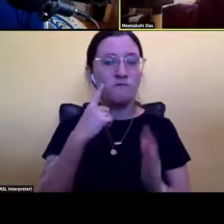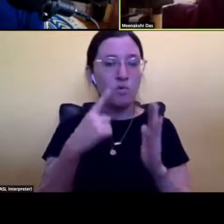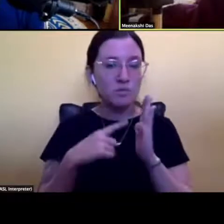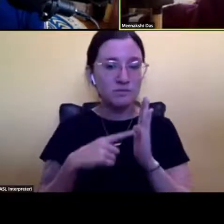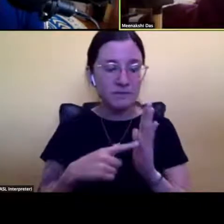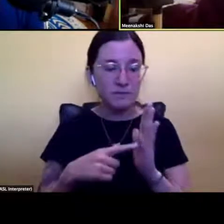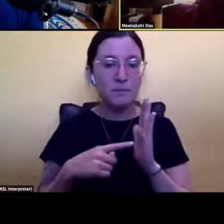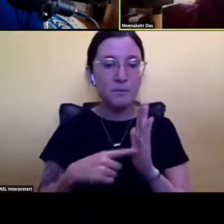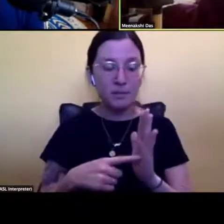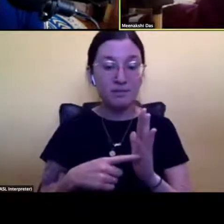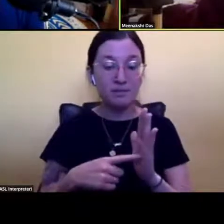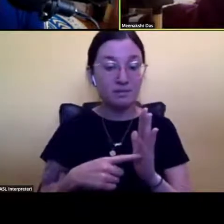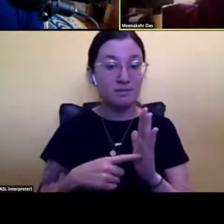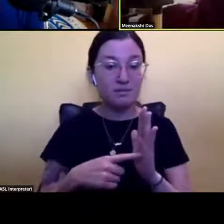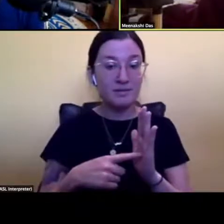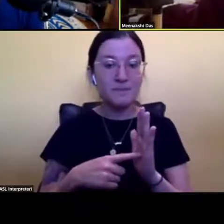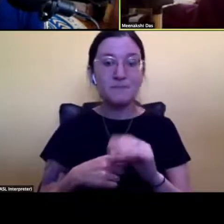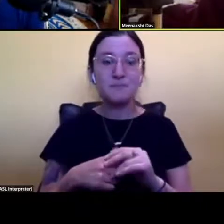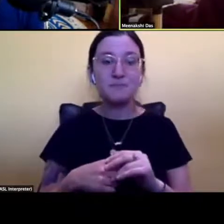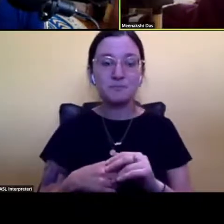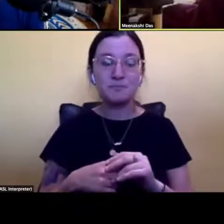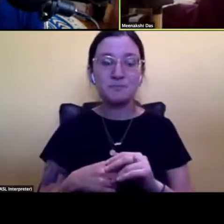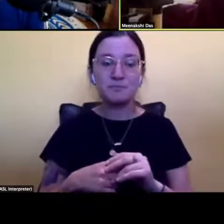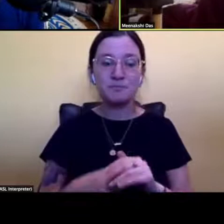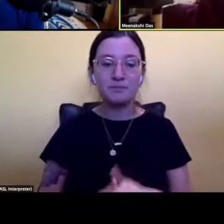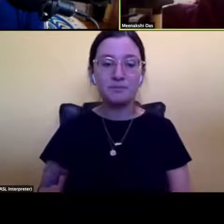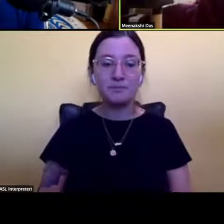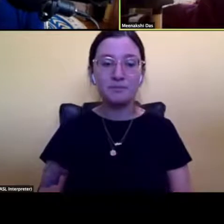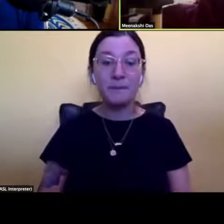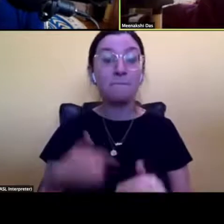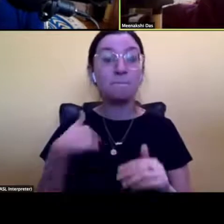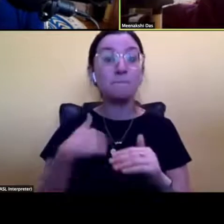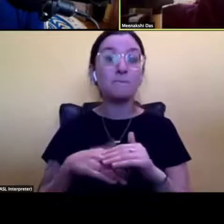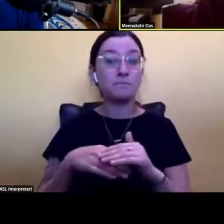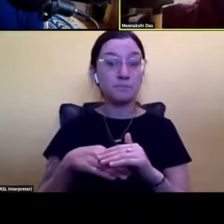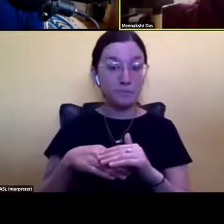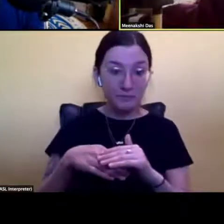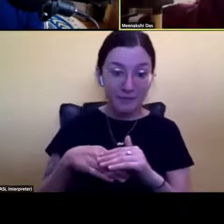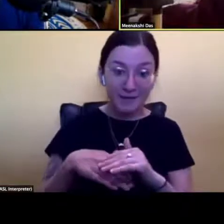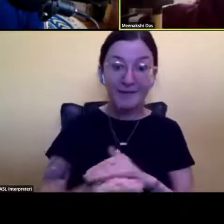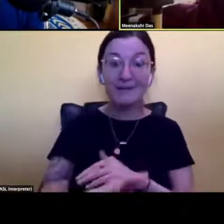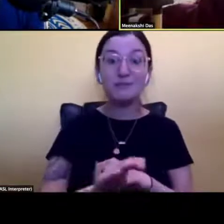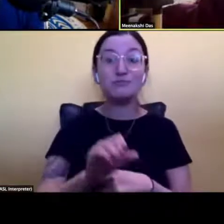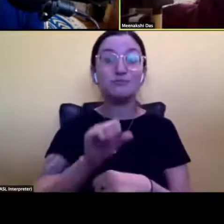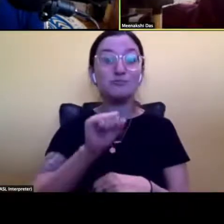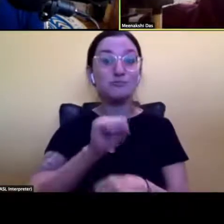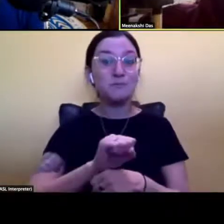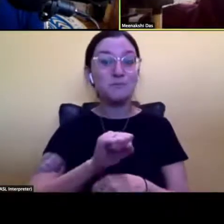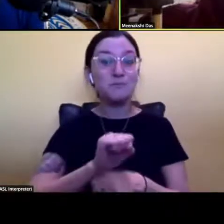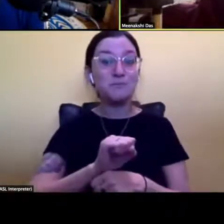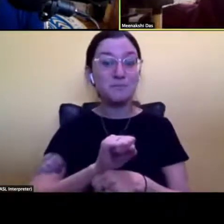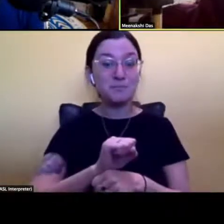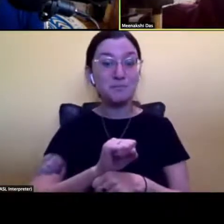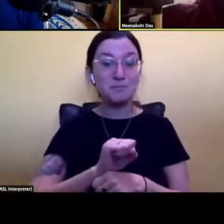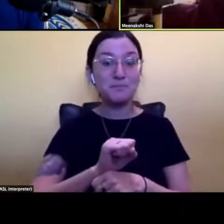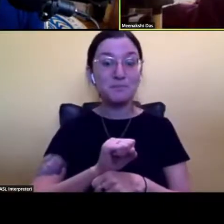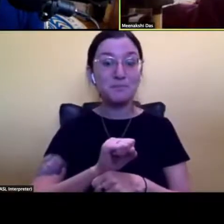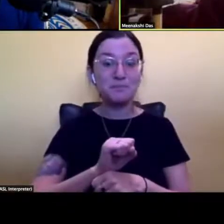if I go to a job interview,